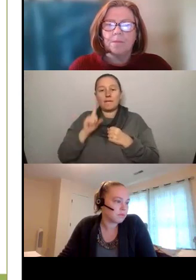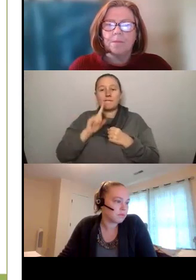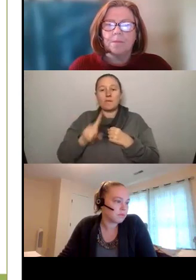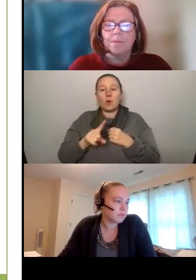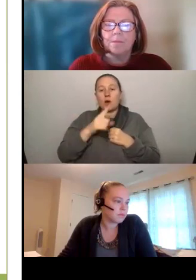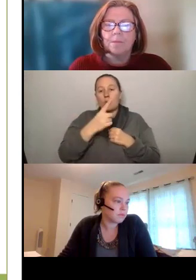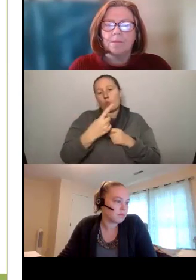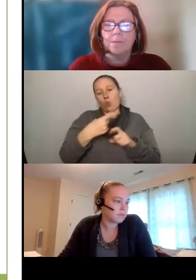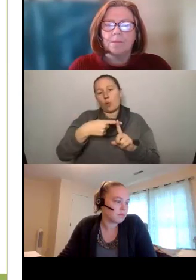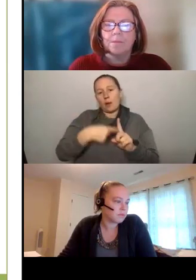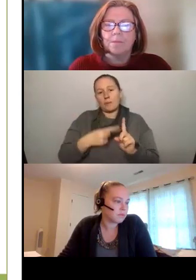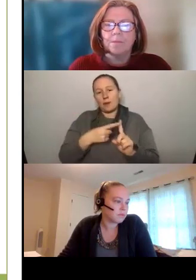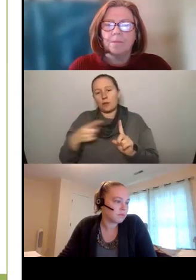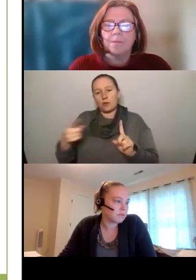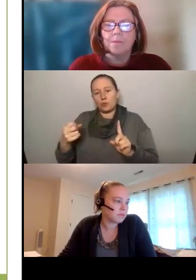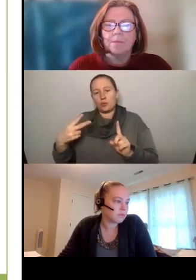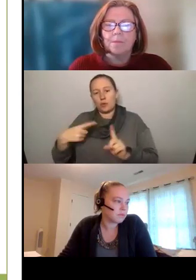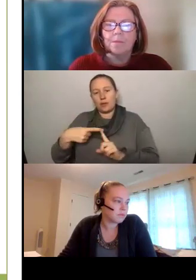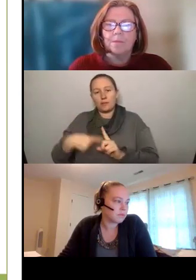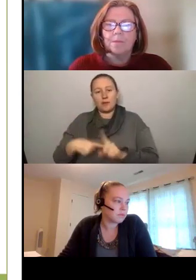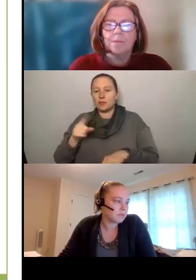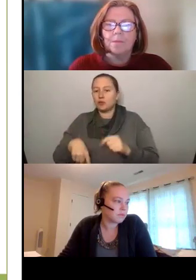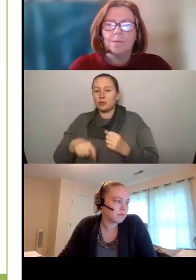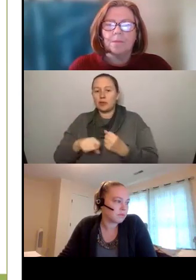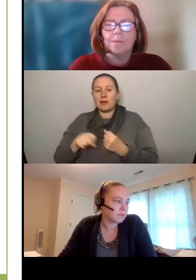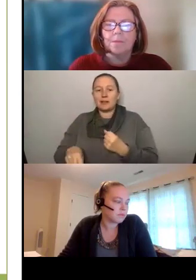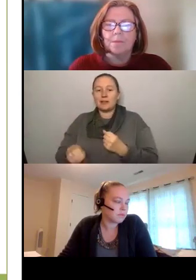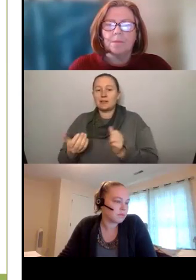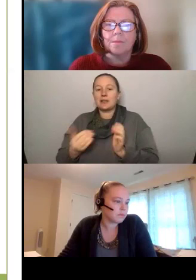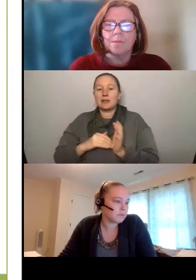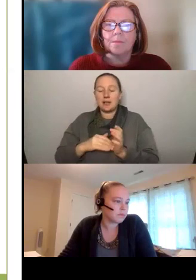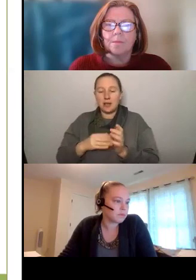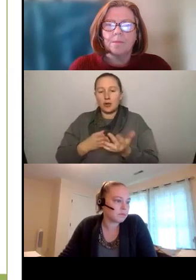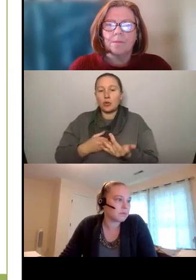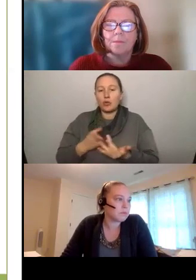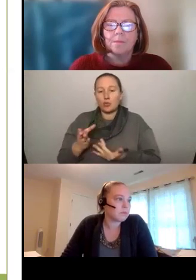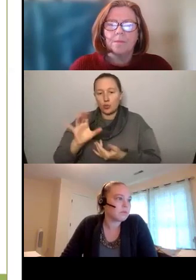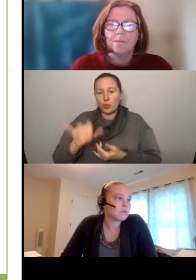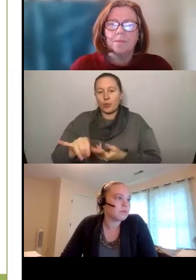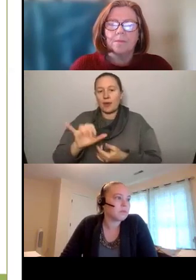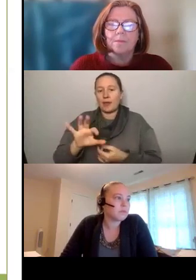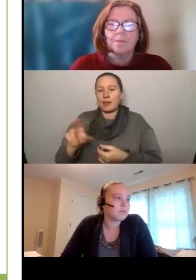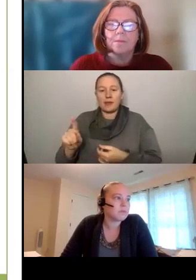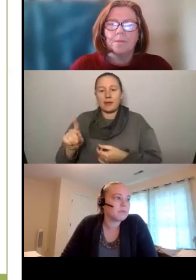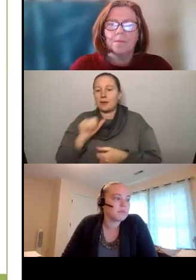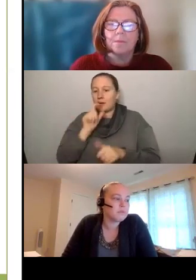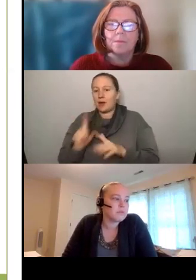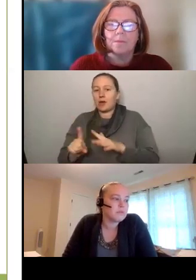you're not going to be able to extend it again through that extension link. It's not going to show up. Once that link has been used,